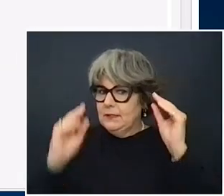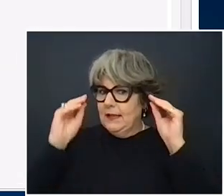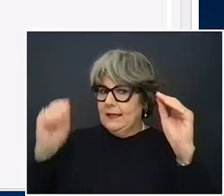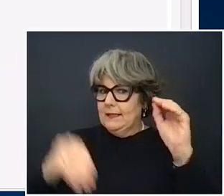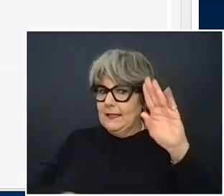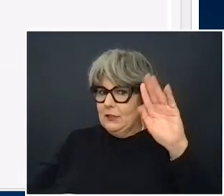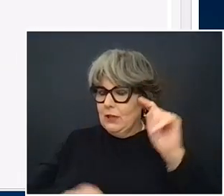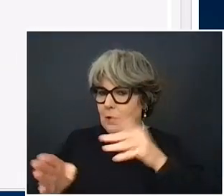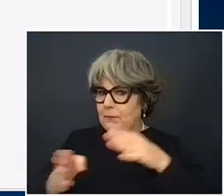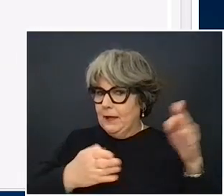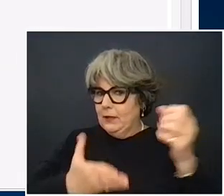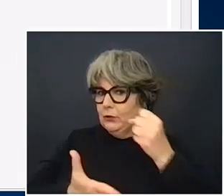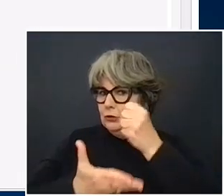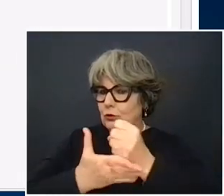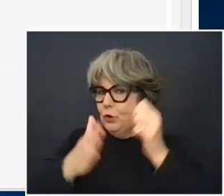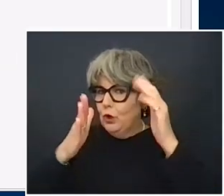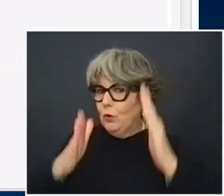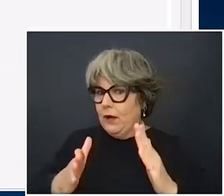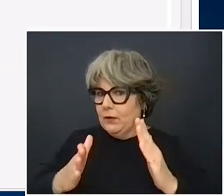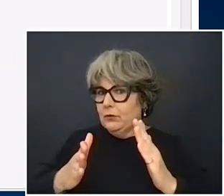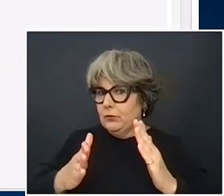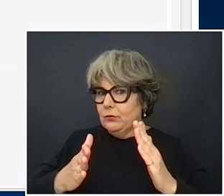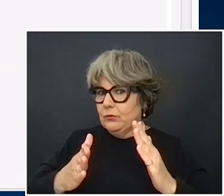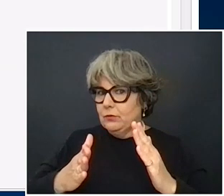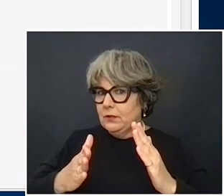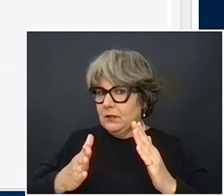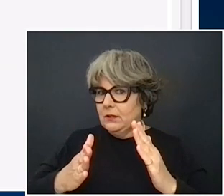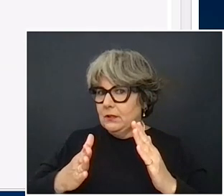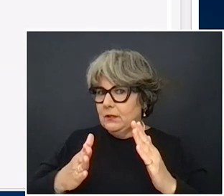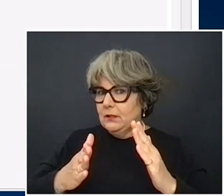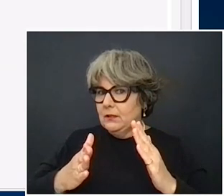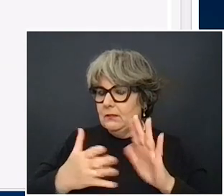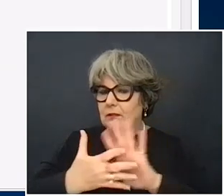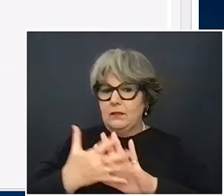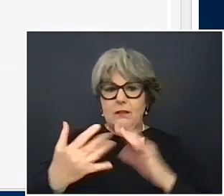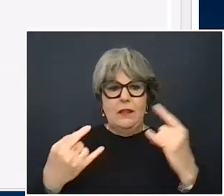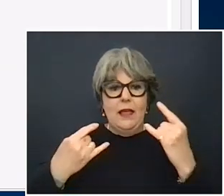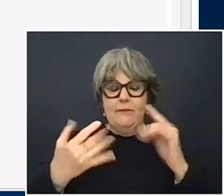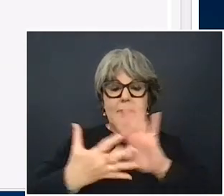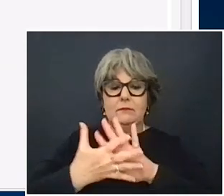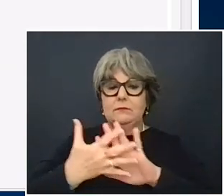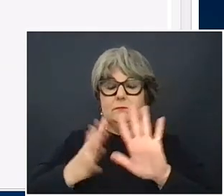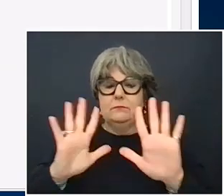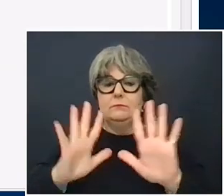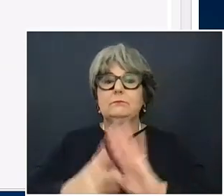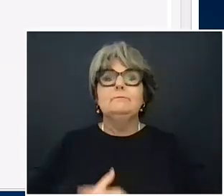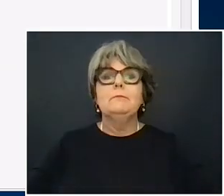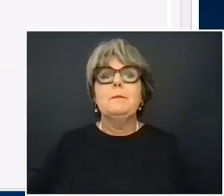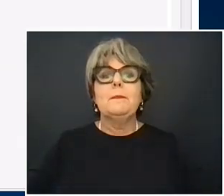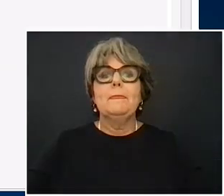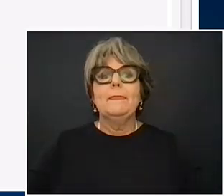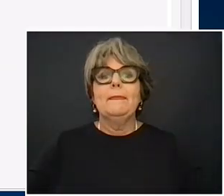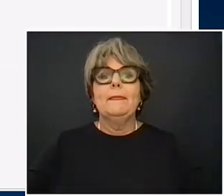I don't know why Barmak is- I mean, this is a legit question, and I- so I feel- I